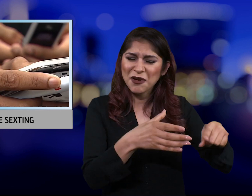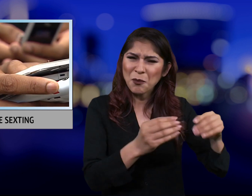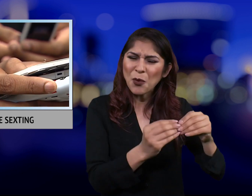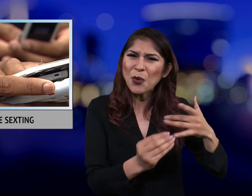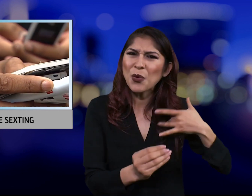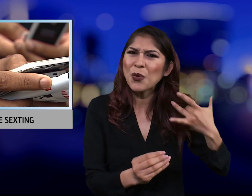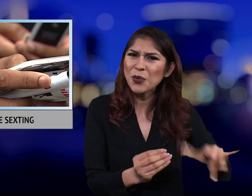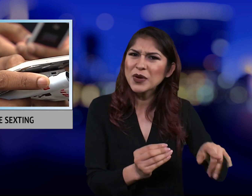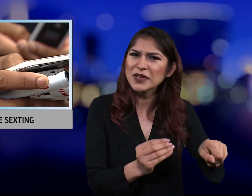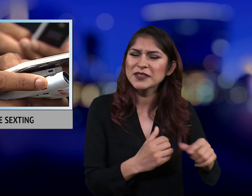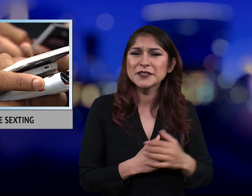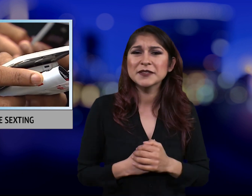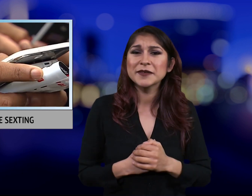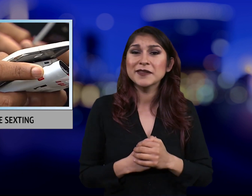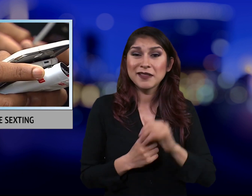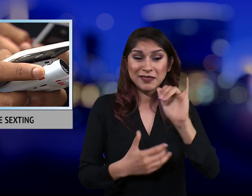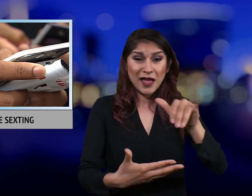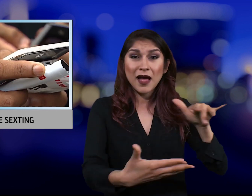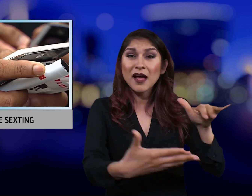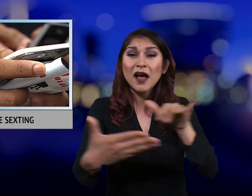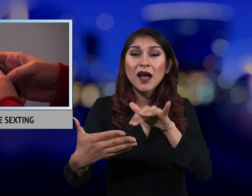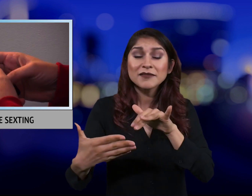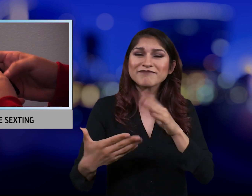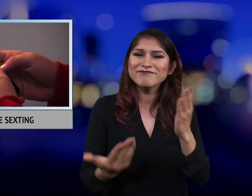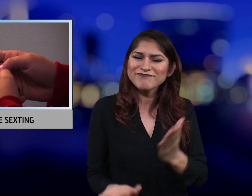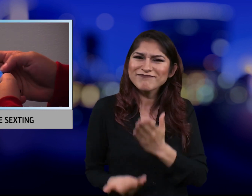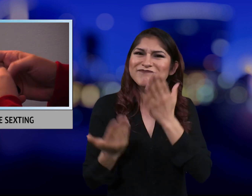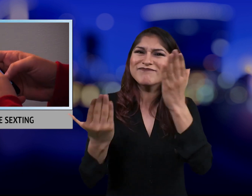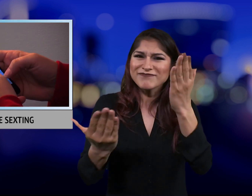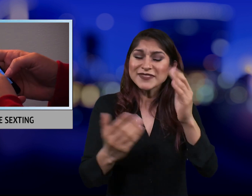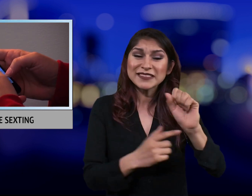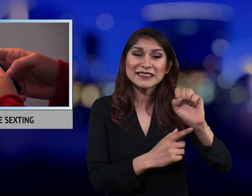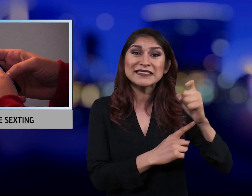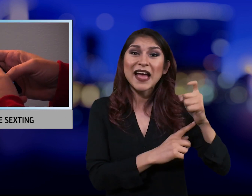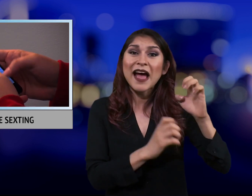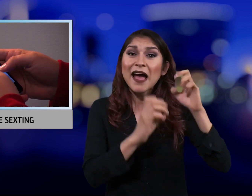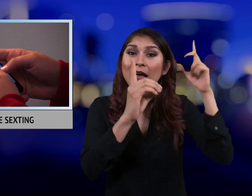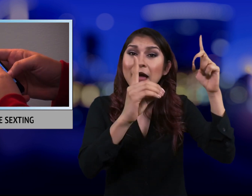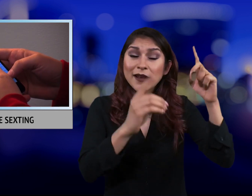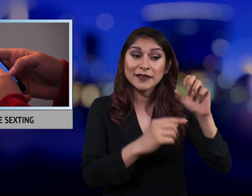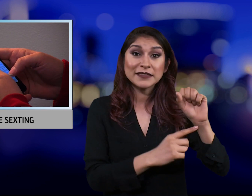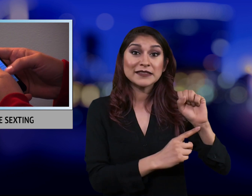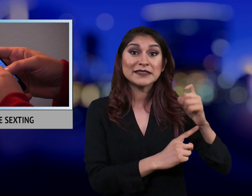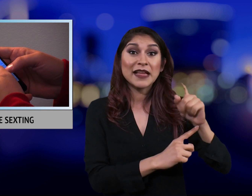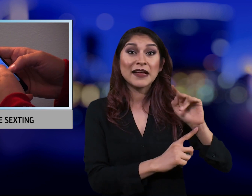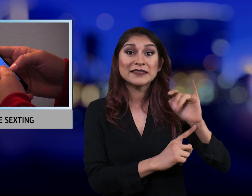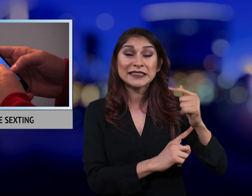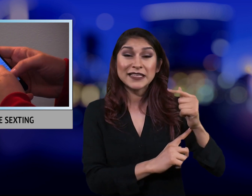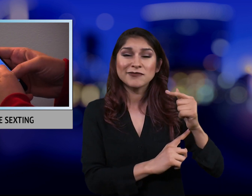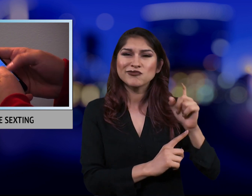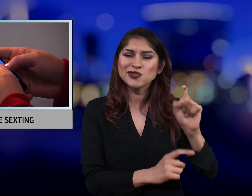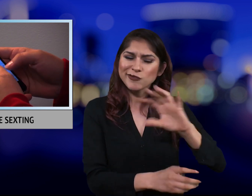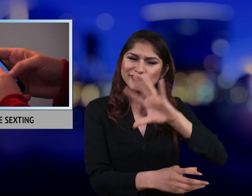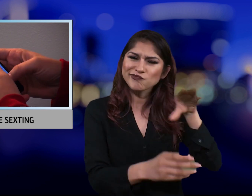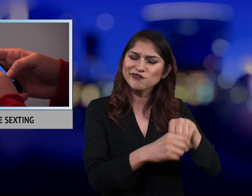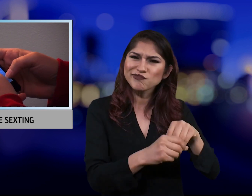vulnerable. That's why the study suggests age-appropriate information on sexing should be part of sex